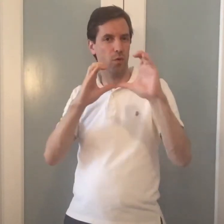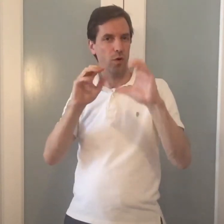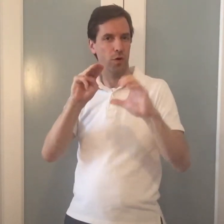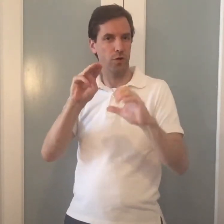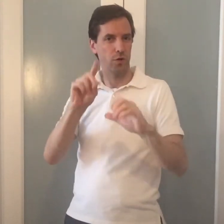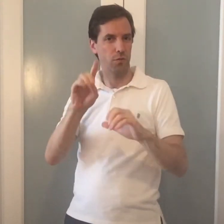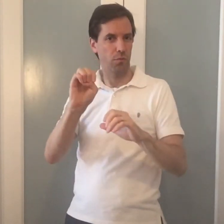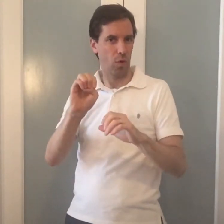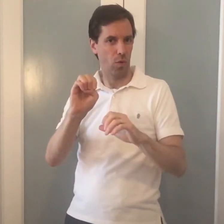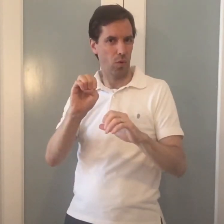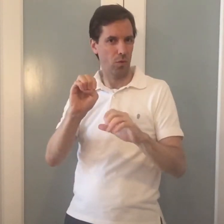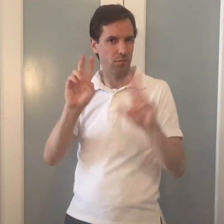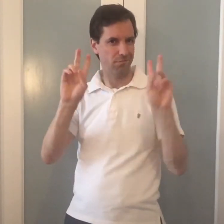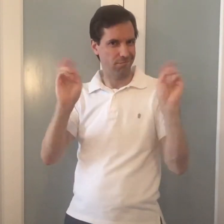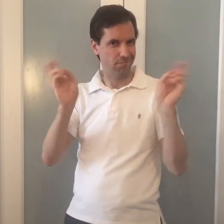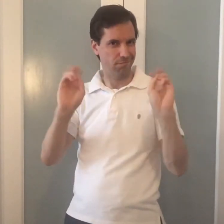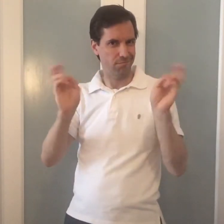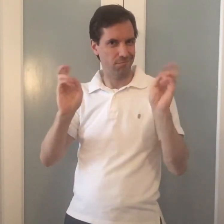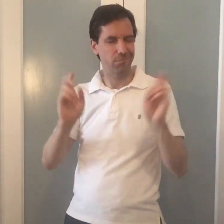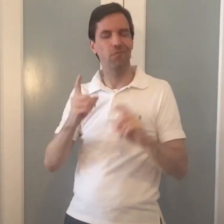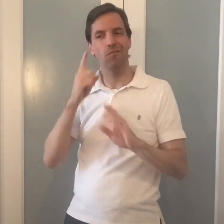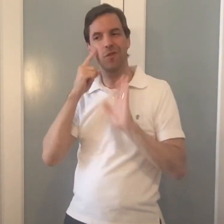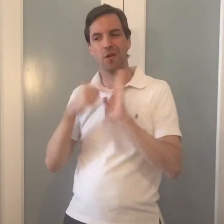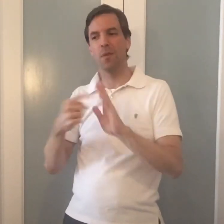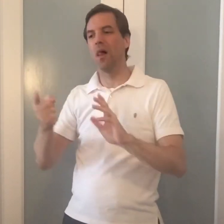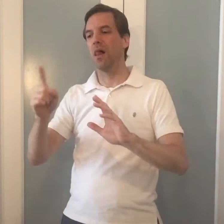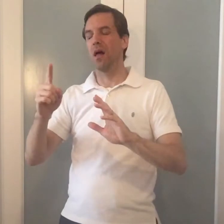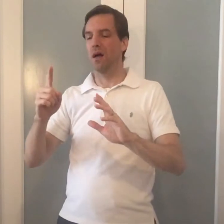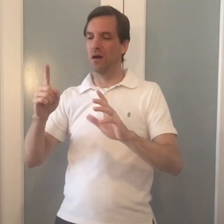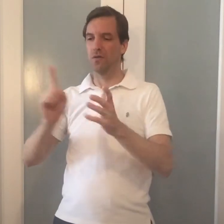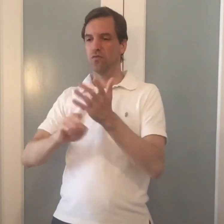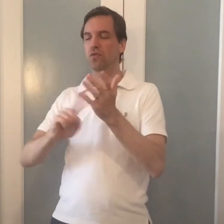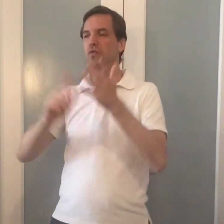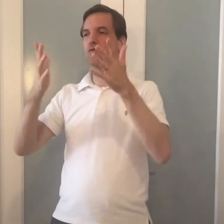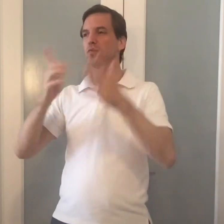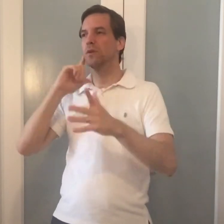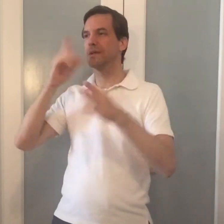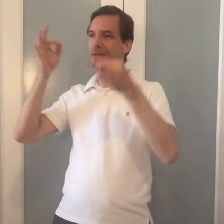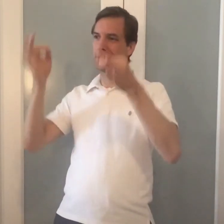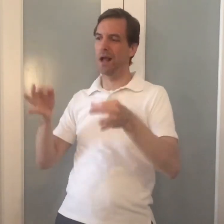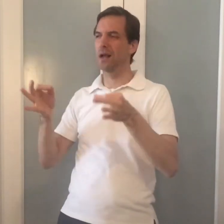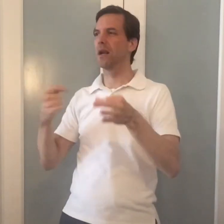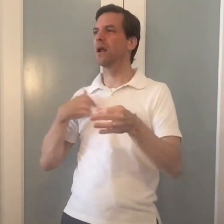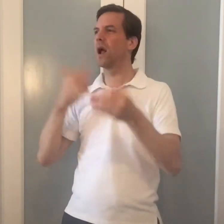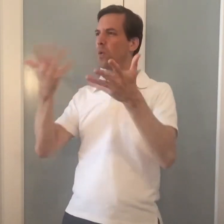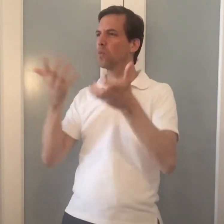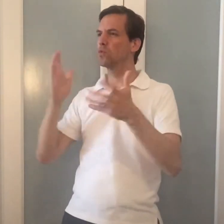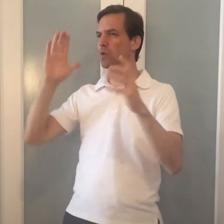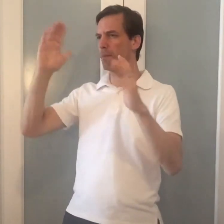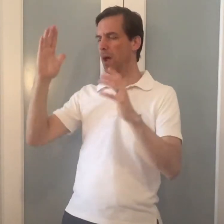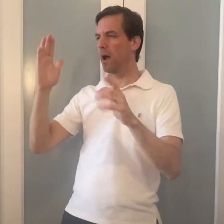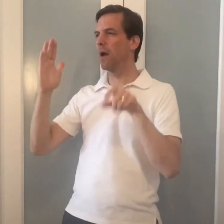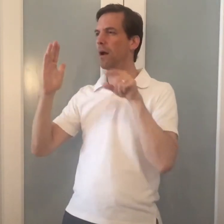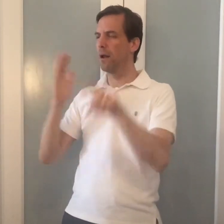"communication mode", so for example a researcher may decide that they want to